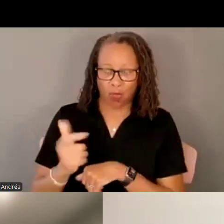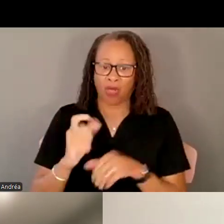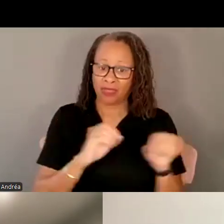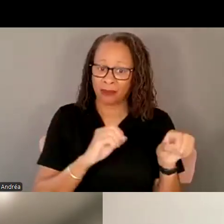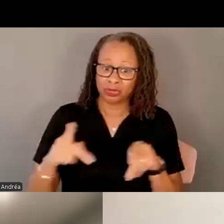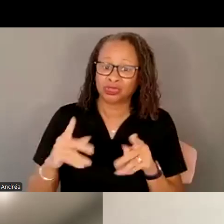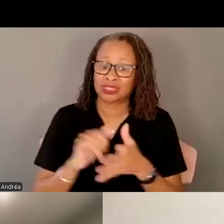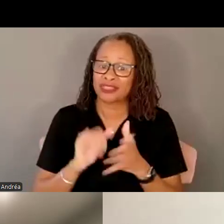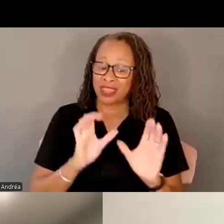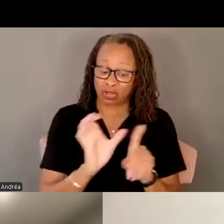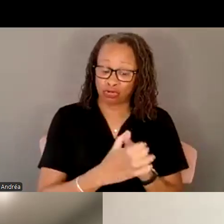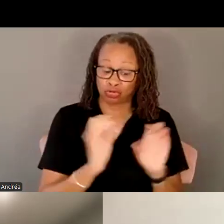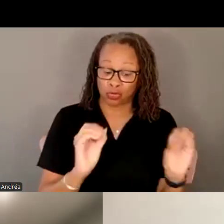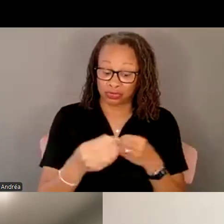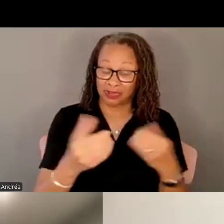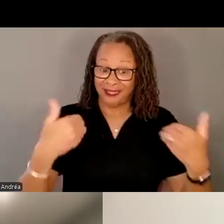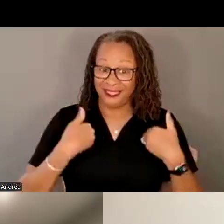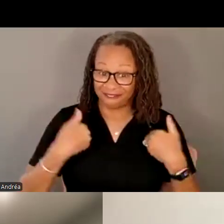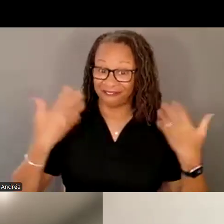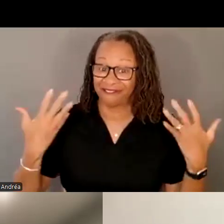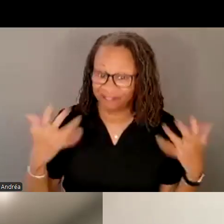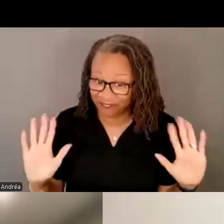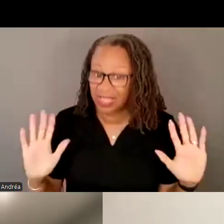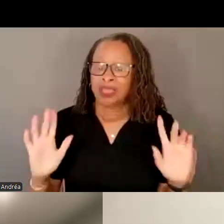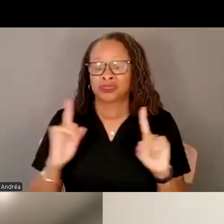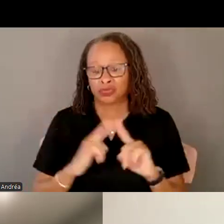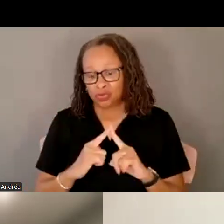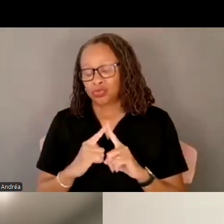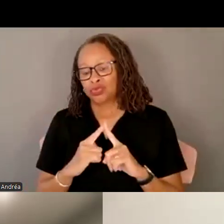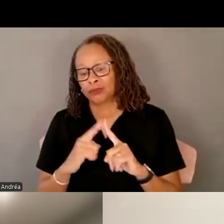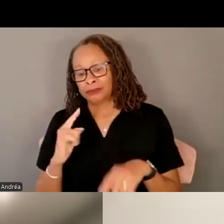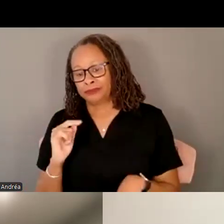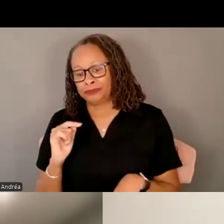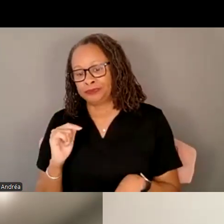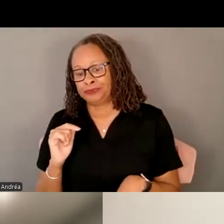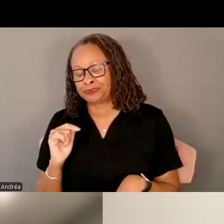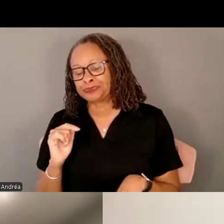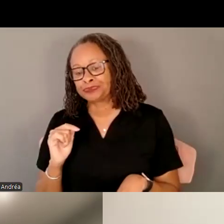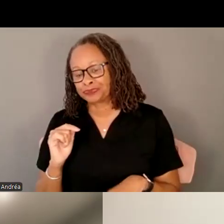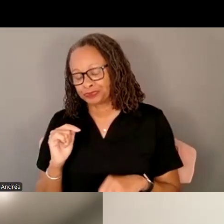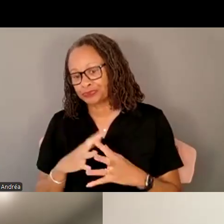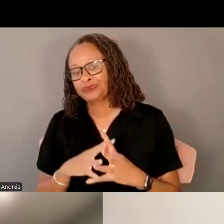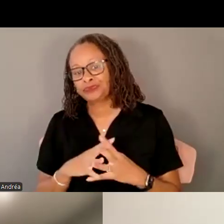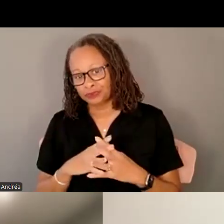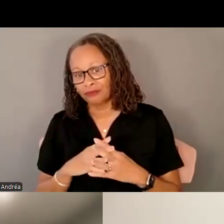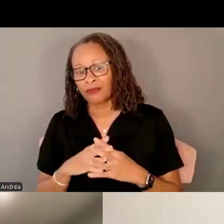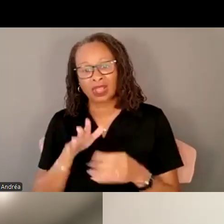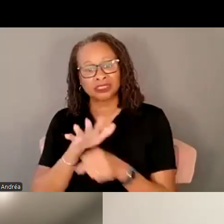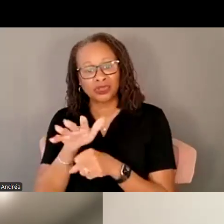that cultural organizations have to fulfill a lot of the goals